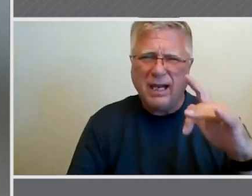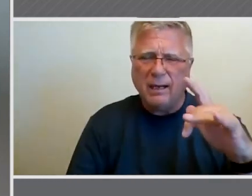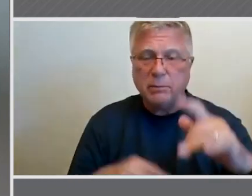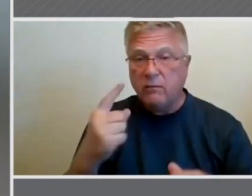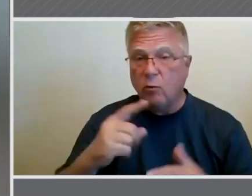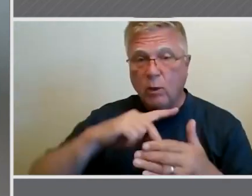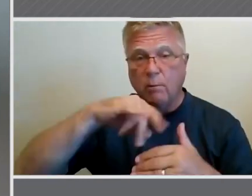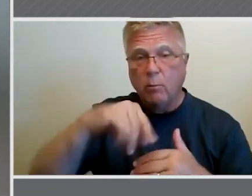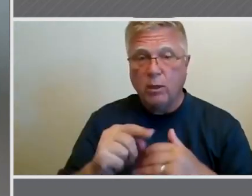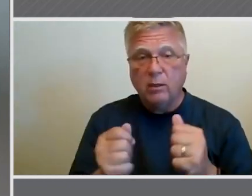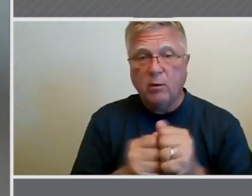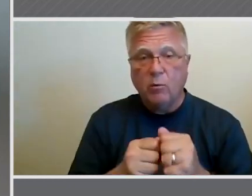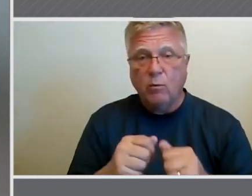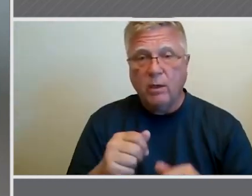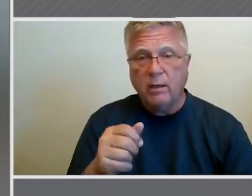could have a $4 million gap.